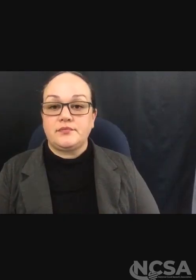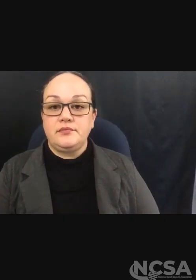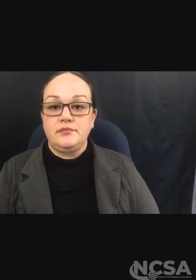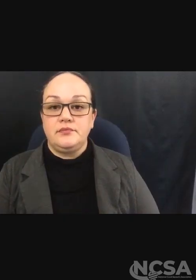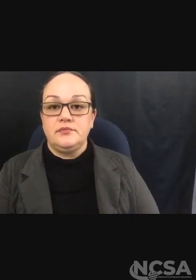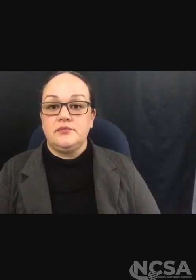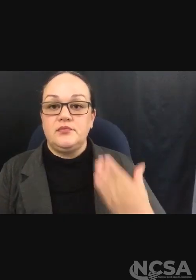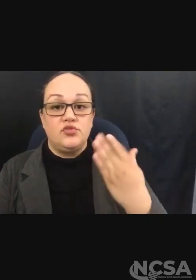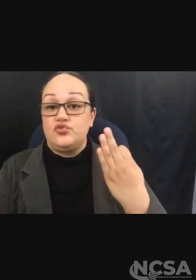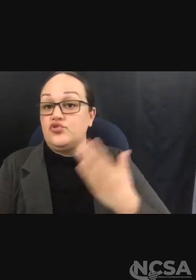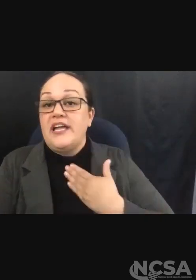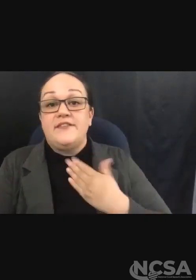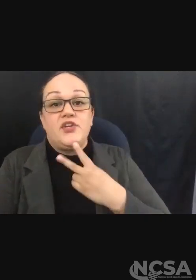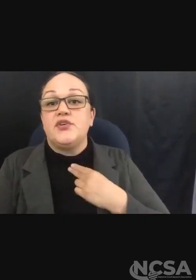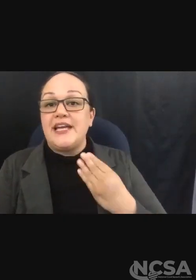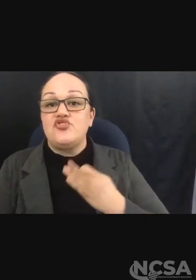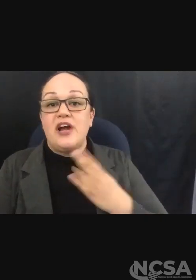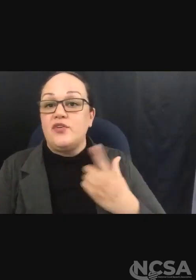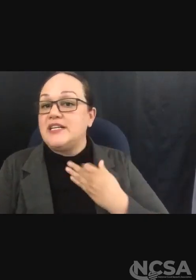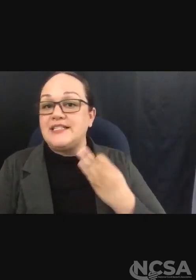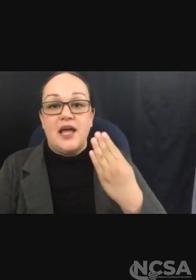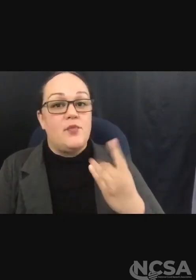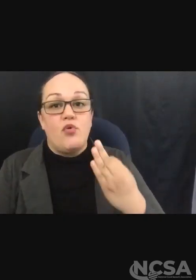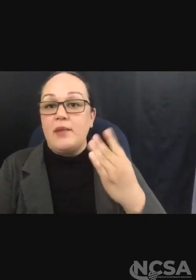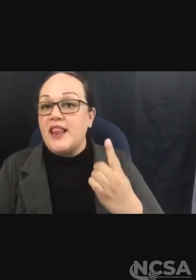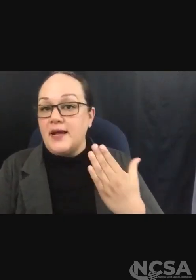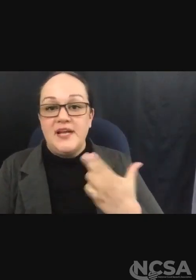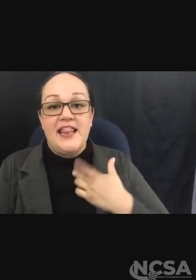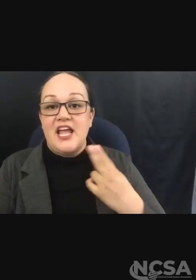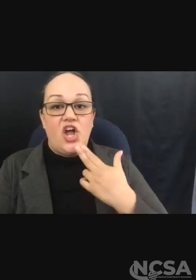Try it if you can't travel that's not a problem. Thank God for online resources now.